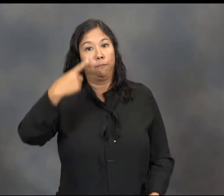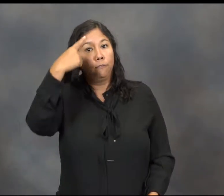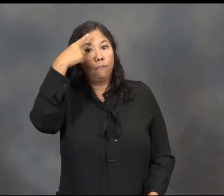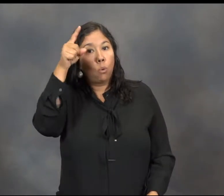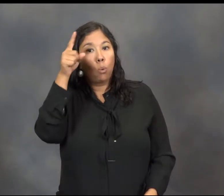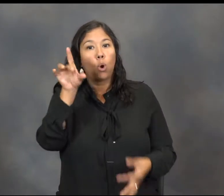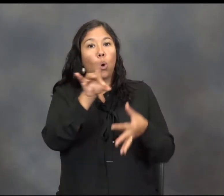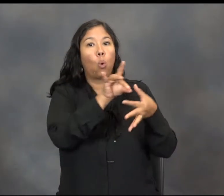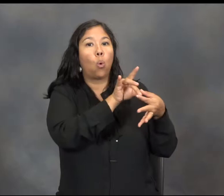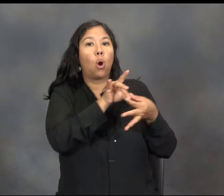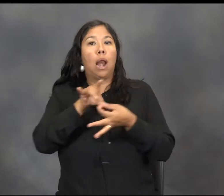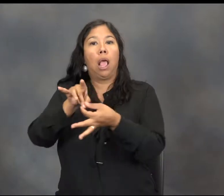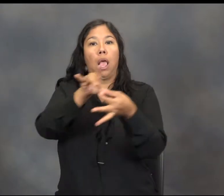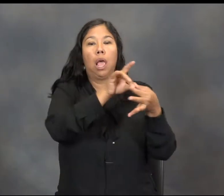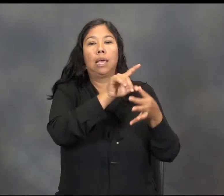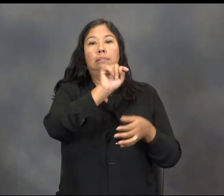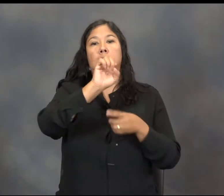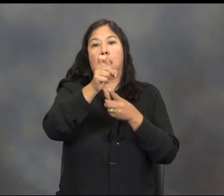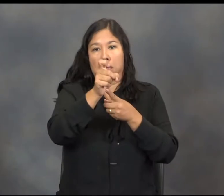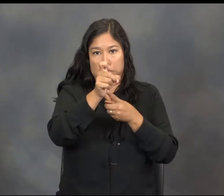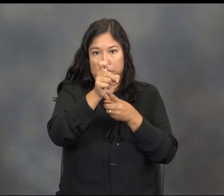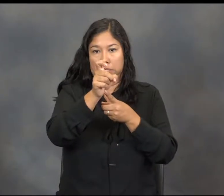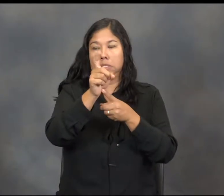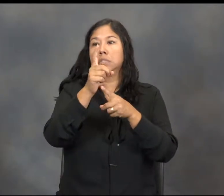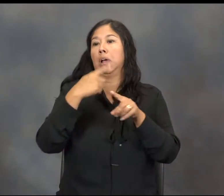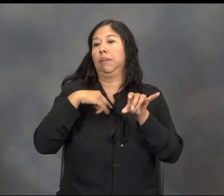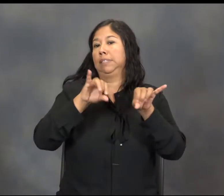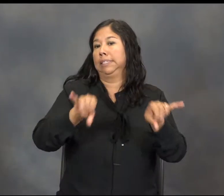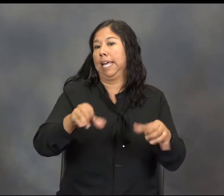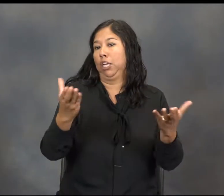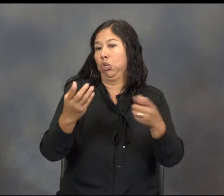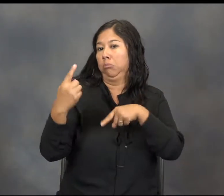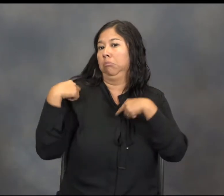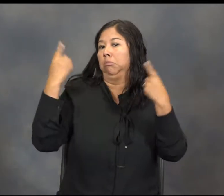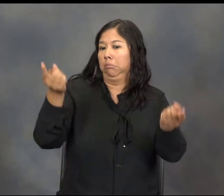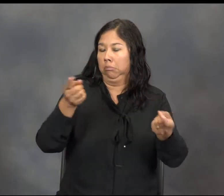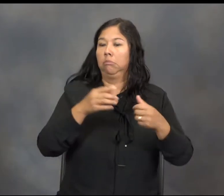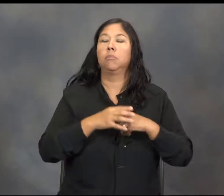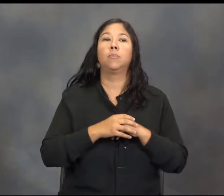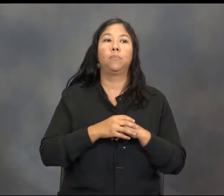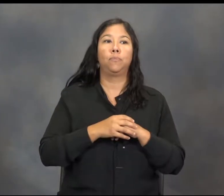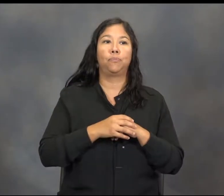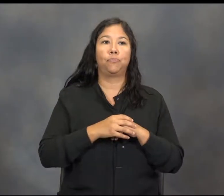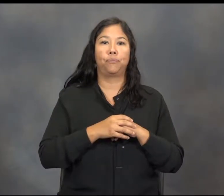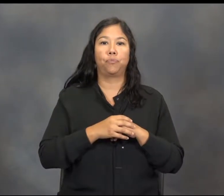and I've been here ever since.